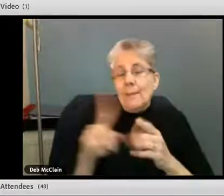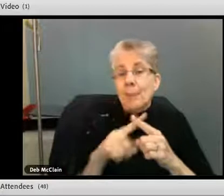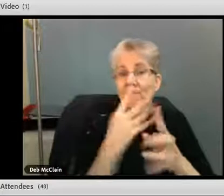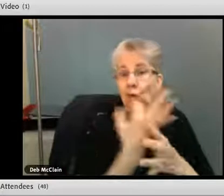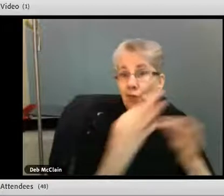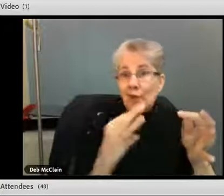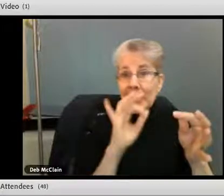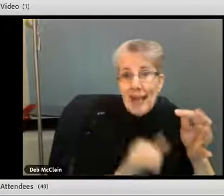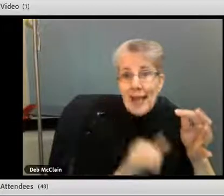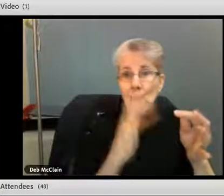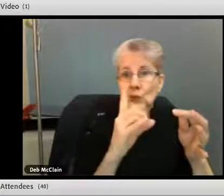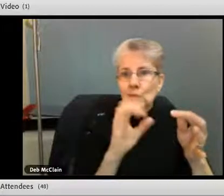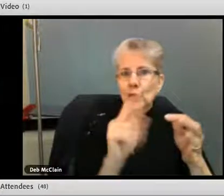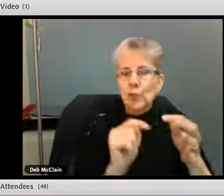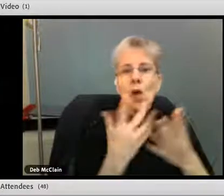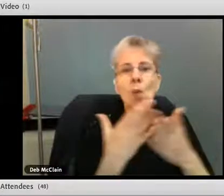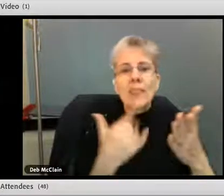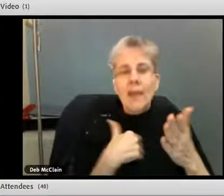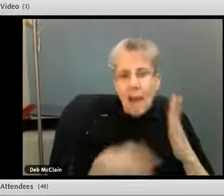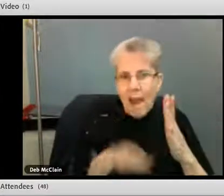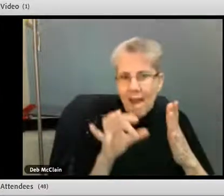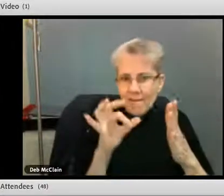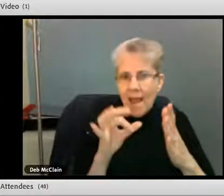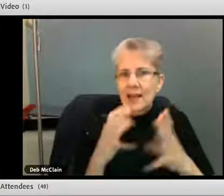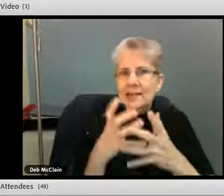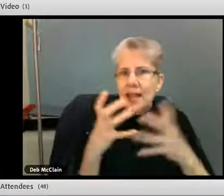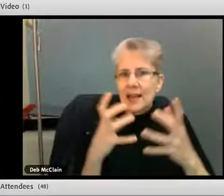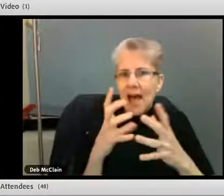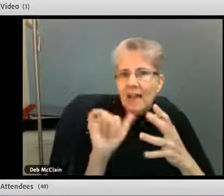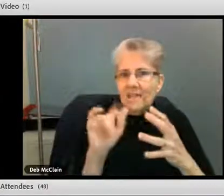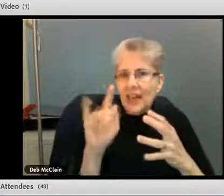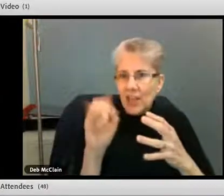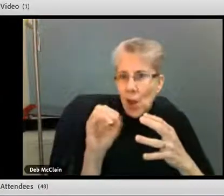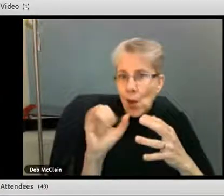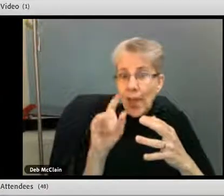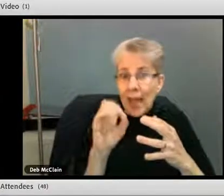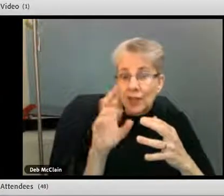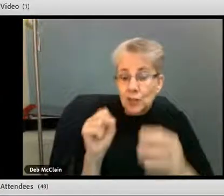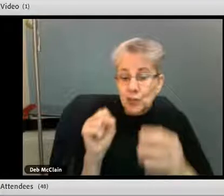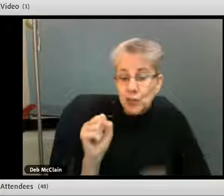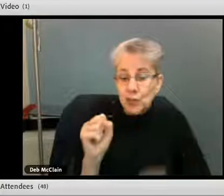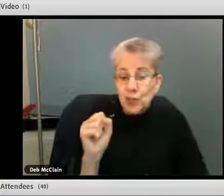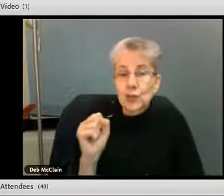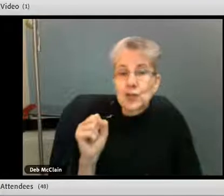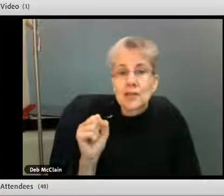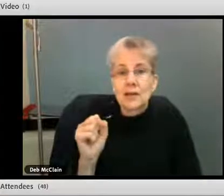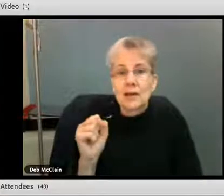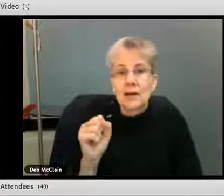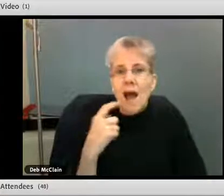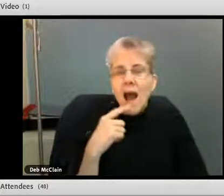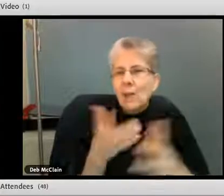of these video editors is that I would get through the whole thing. I would spend hours creating my video,